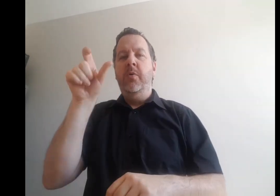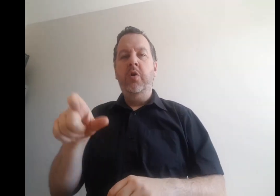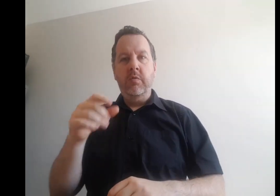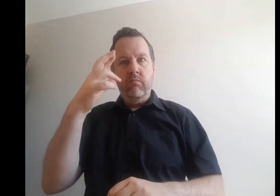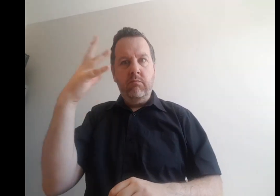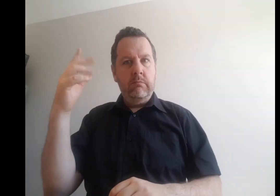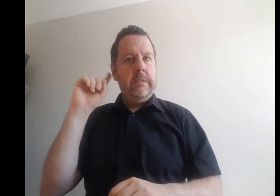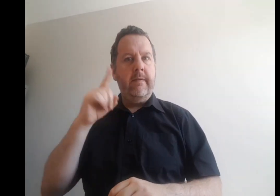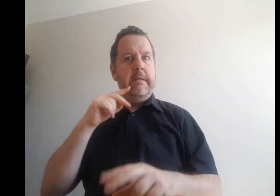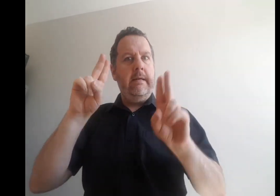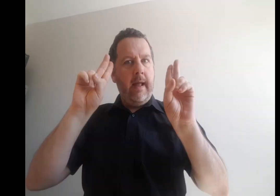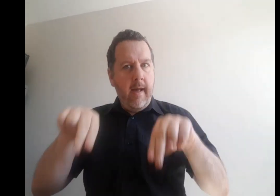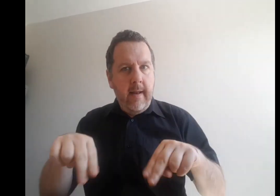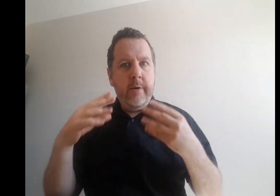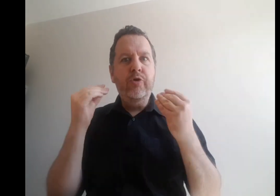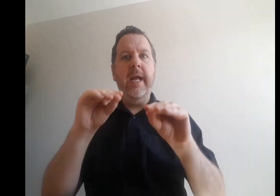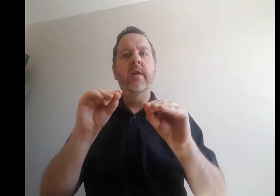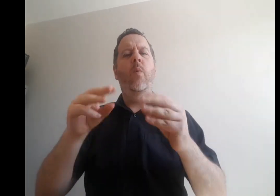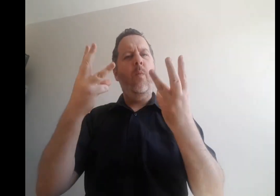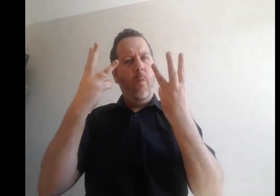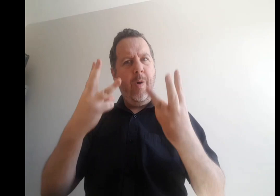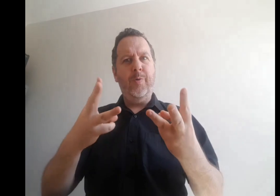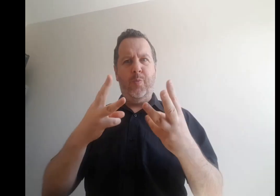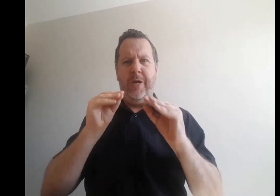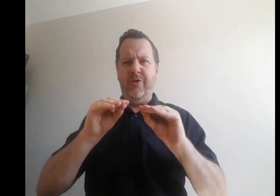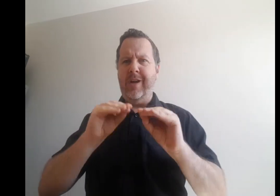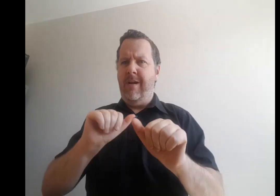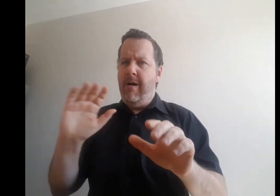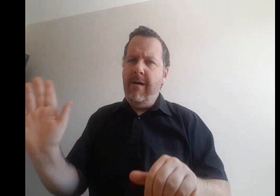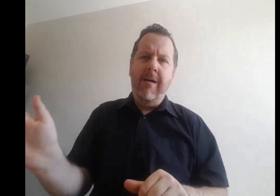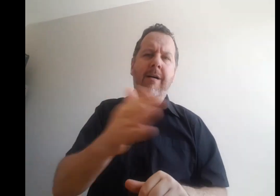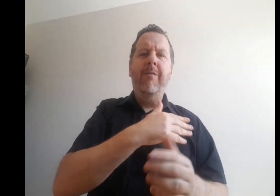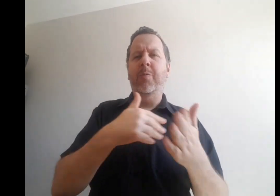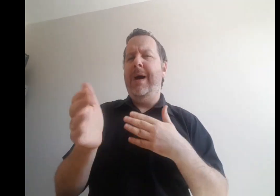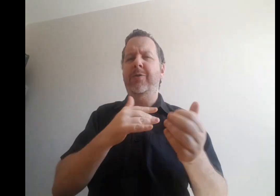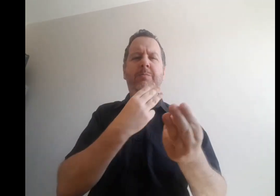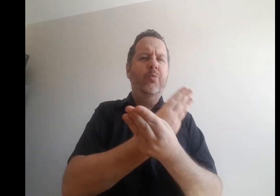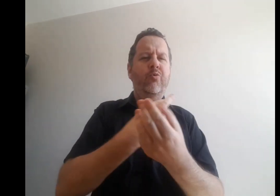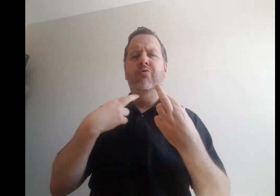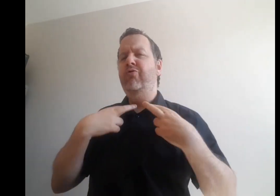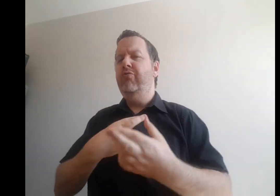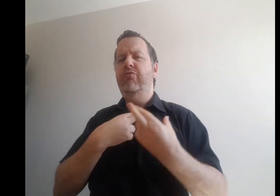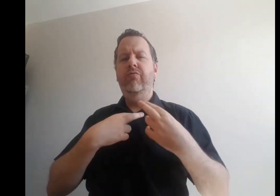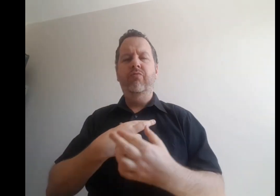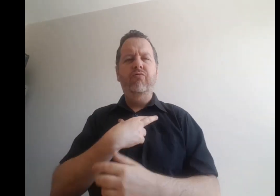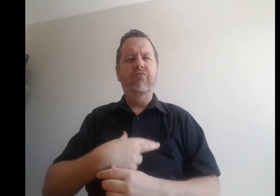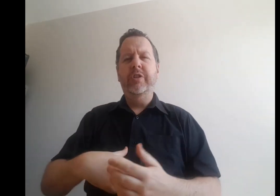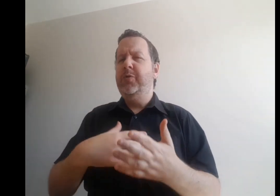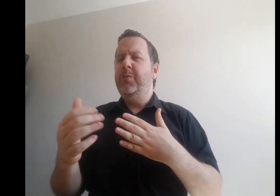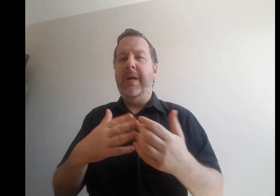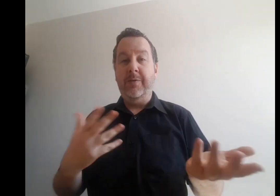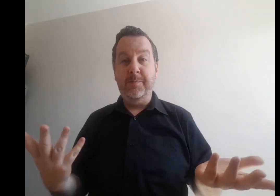but he also wanted to extend education to all deaf children, regardless whether they were rich or poor.